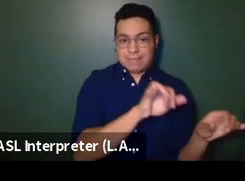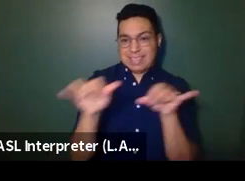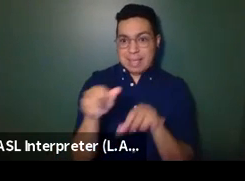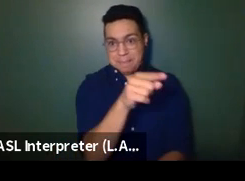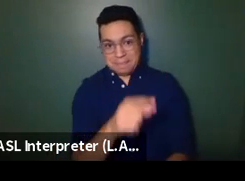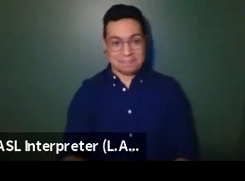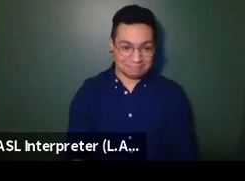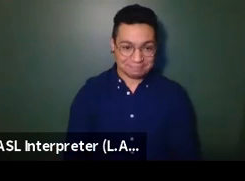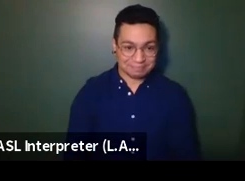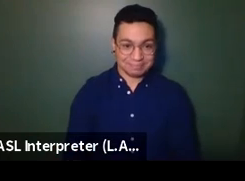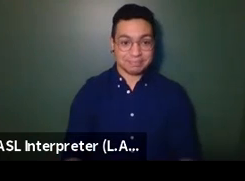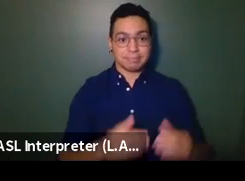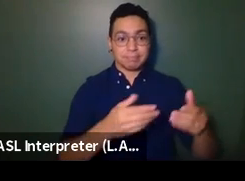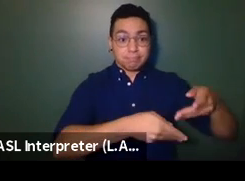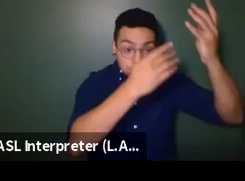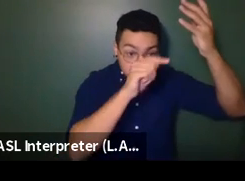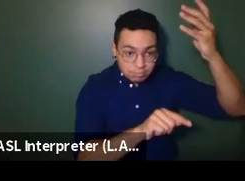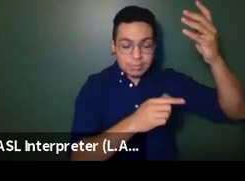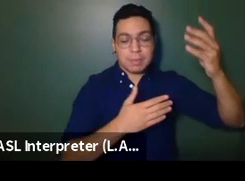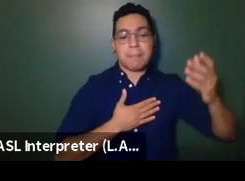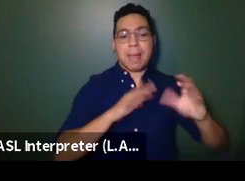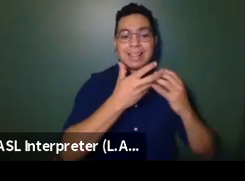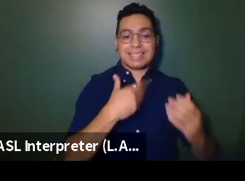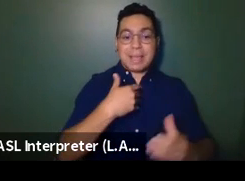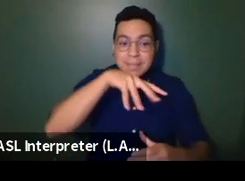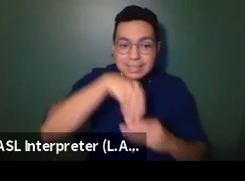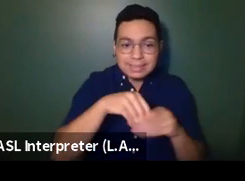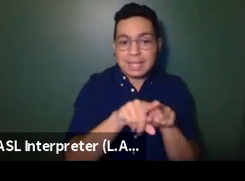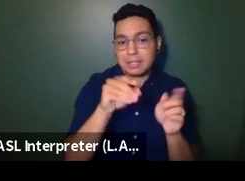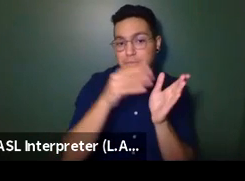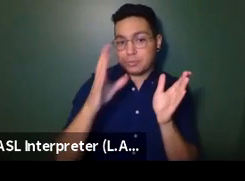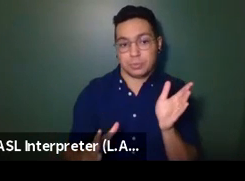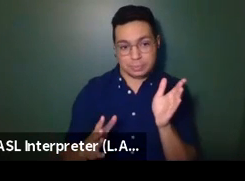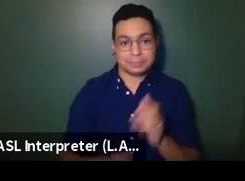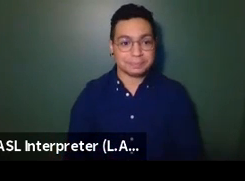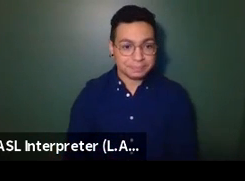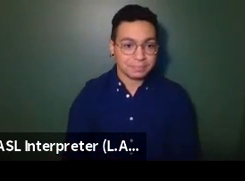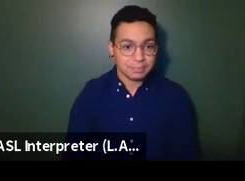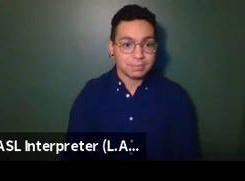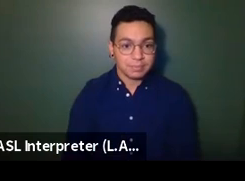Katherine Livick - ESD 112: And down here are some classes I'm enrolled in as a student. Katherine Livick - ESD 112: And a To-do list for that.